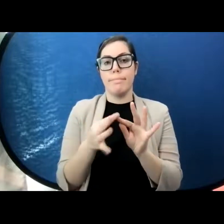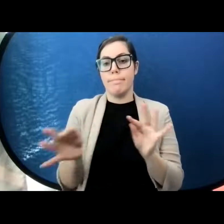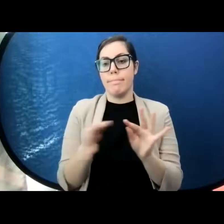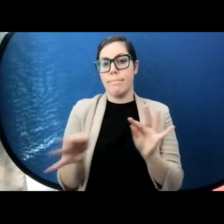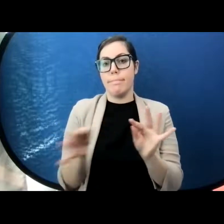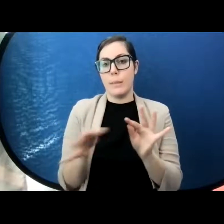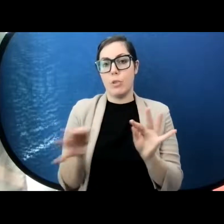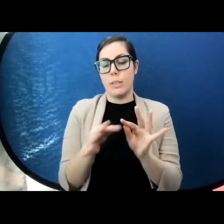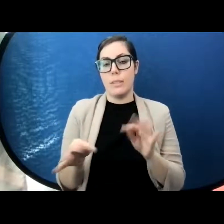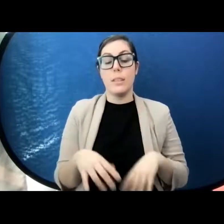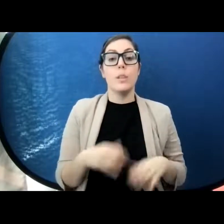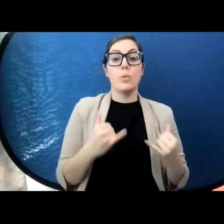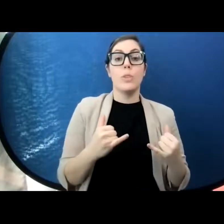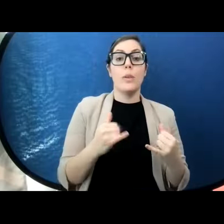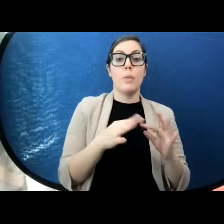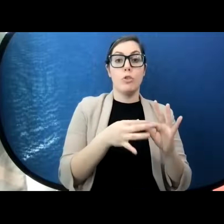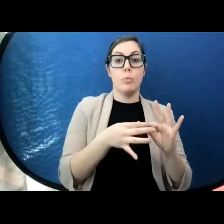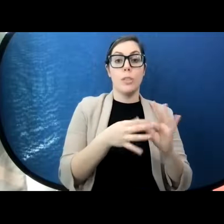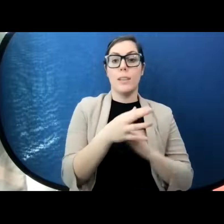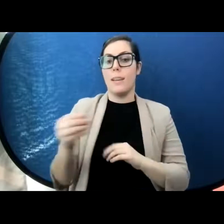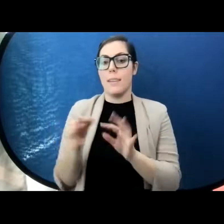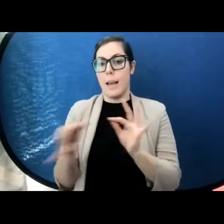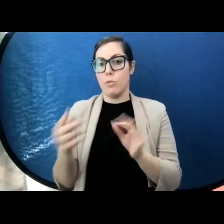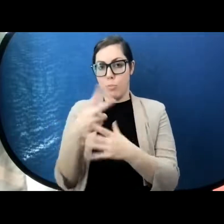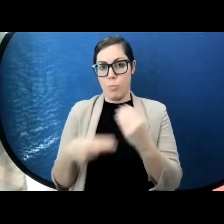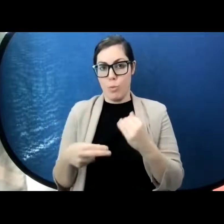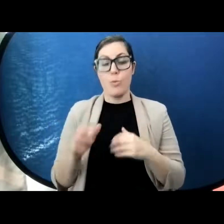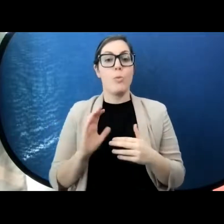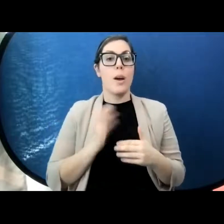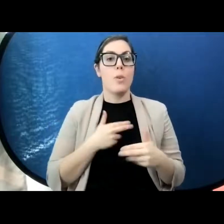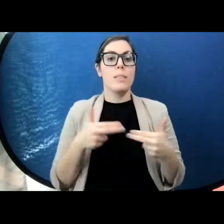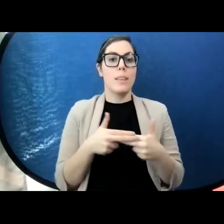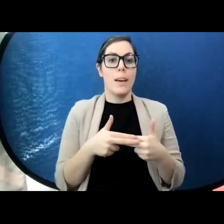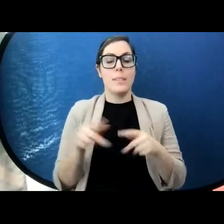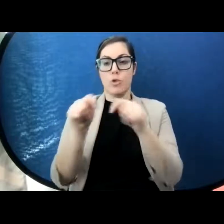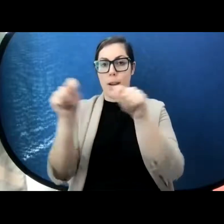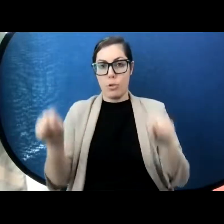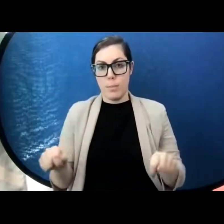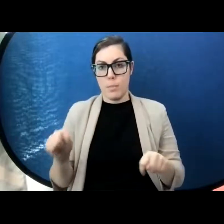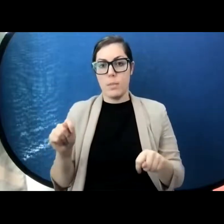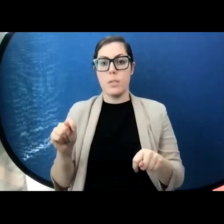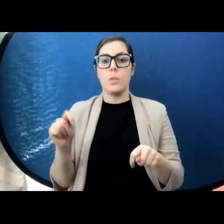and it's also captioned. So the slides and the transcript link should be available in the chat.